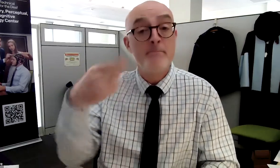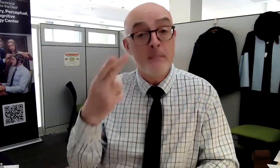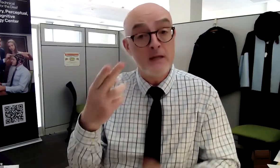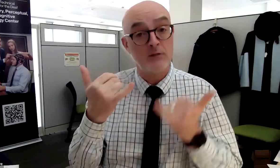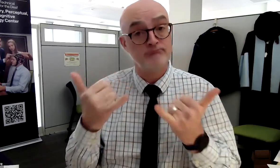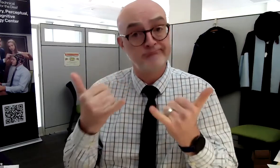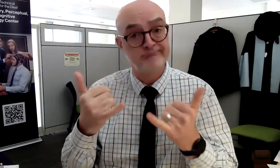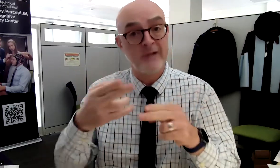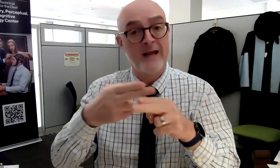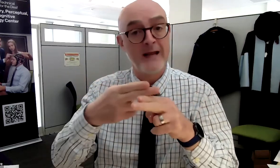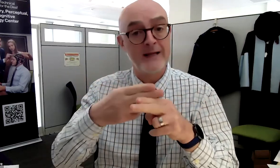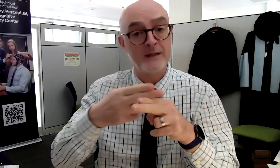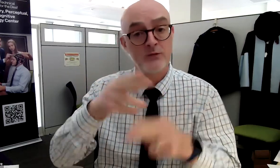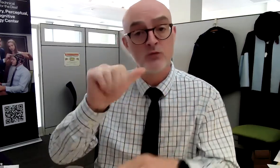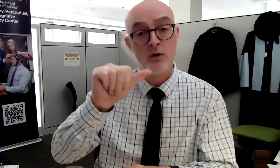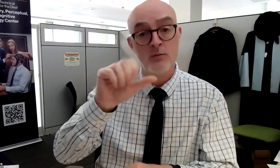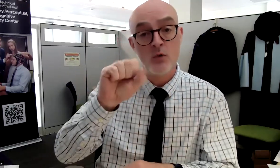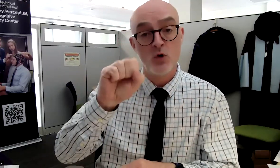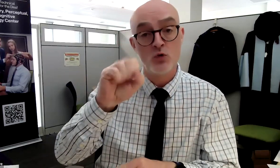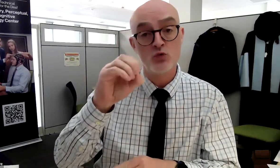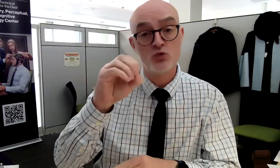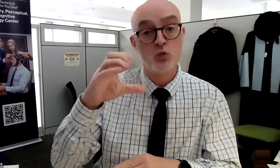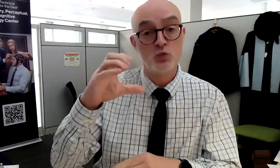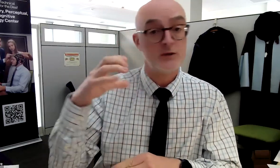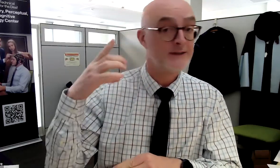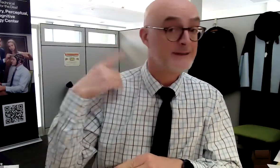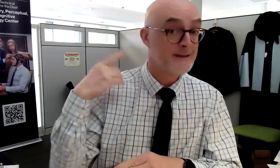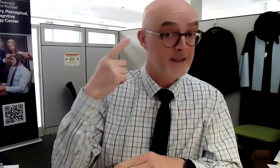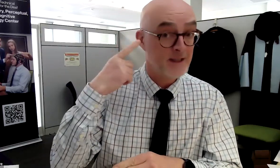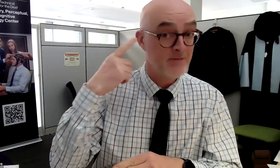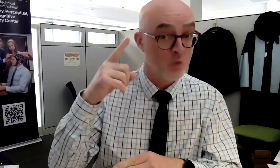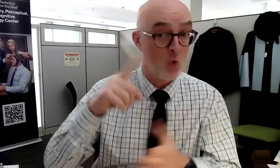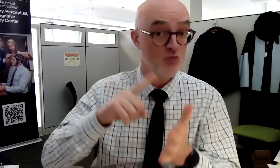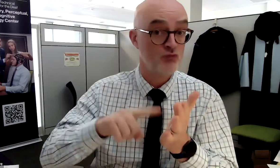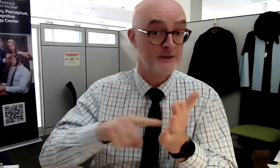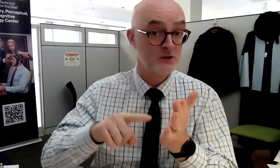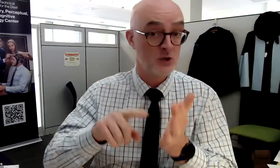Peter is currently the Interim Associate Dean of Research